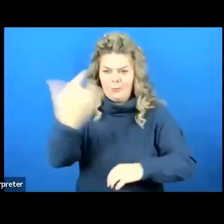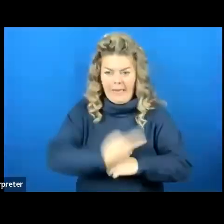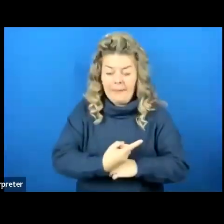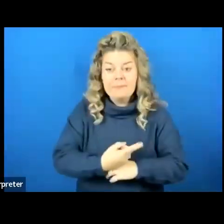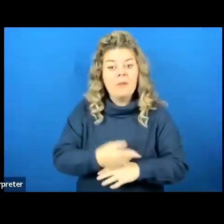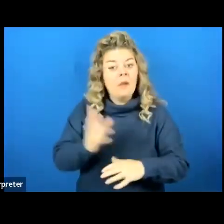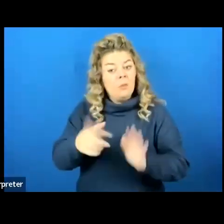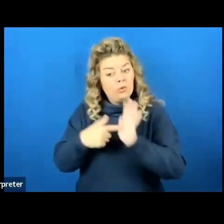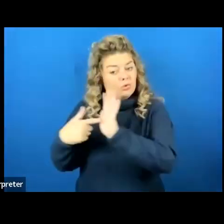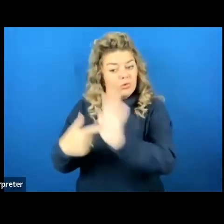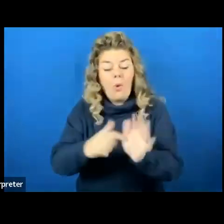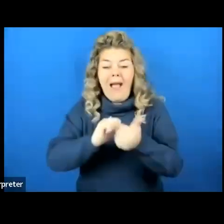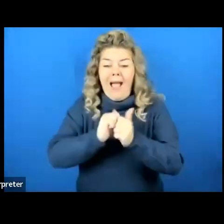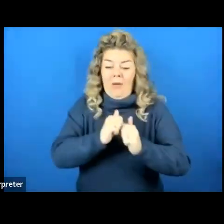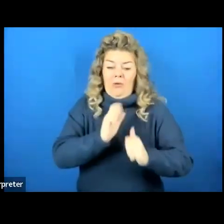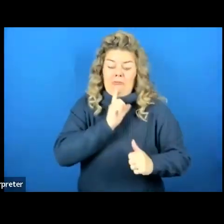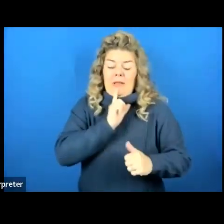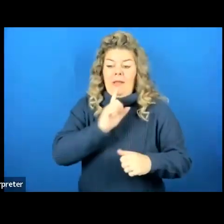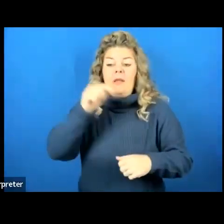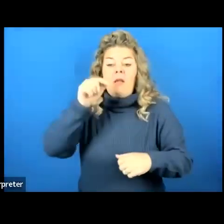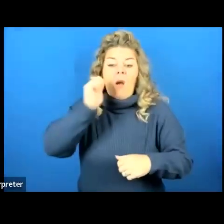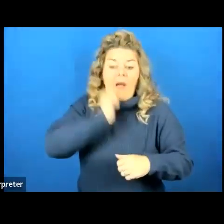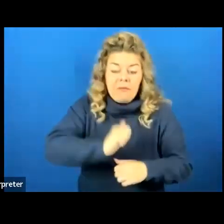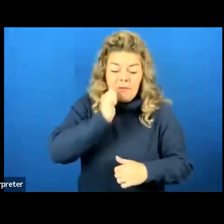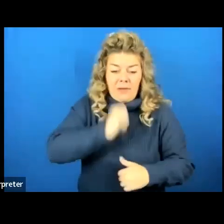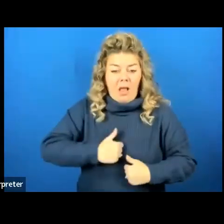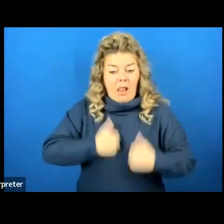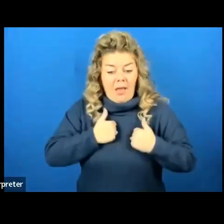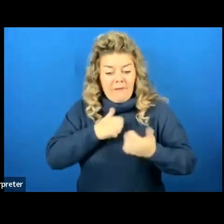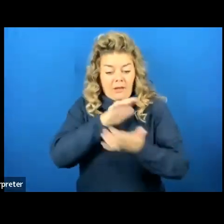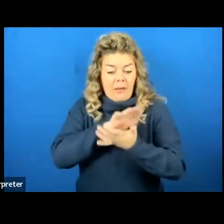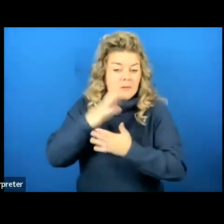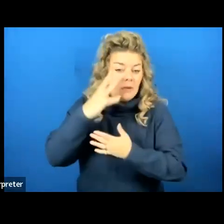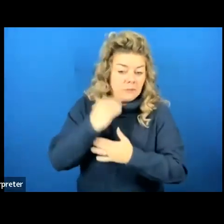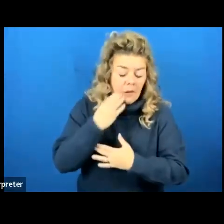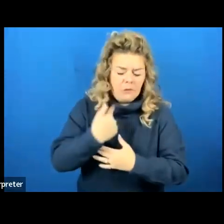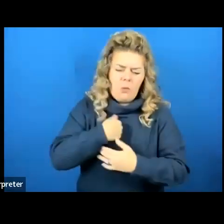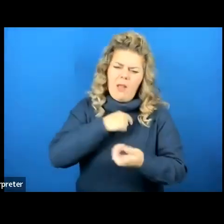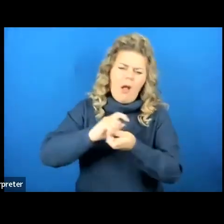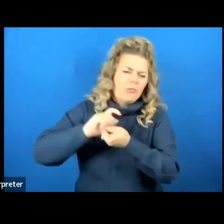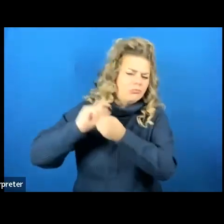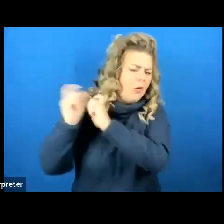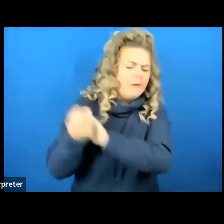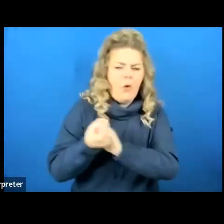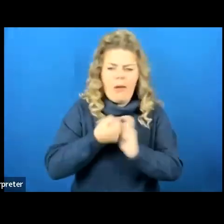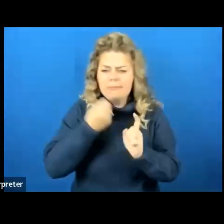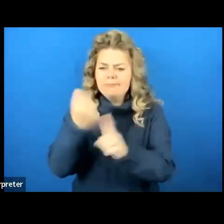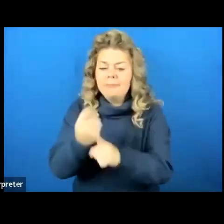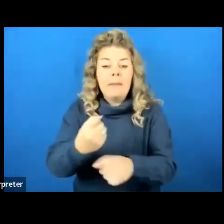how we're transforming the daily campus experience to ensure that every student, faculty,